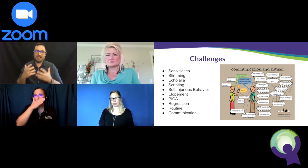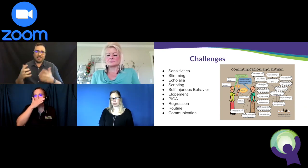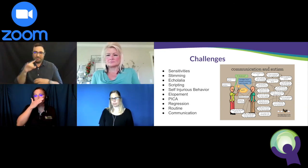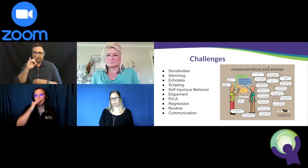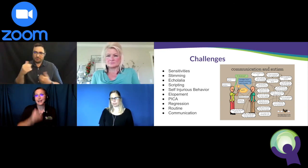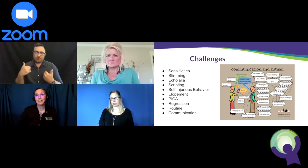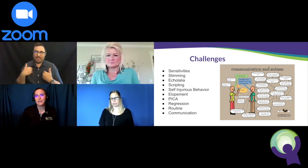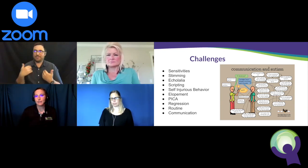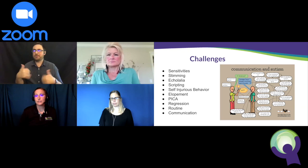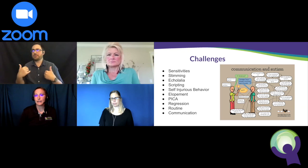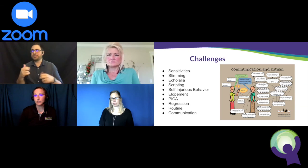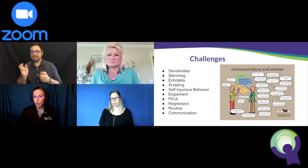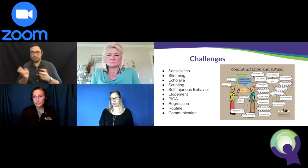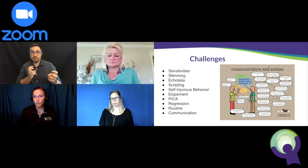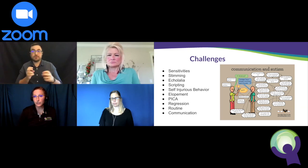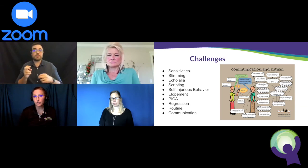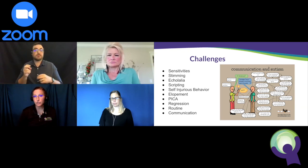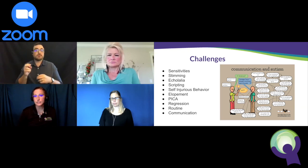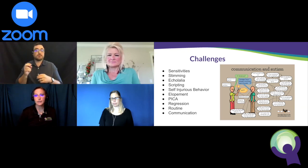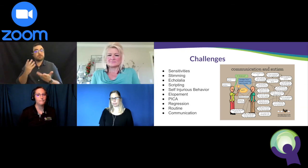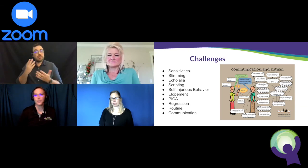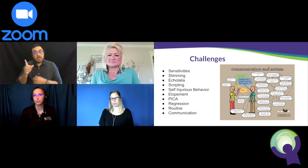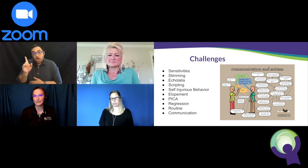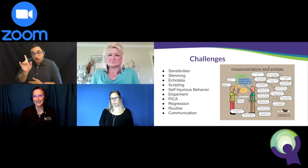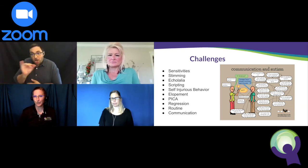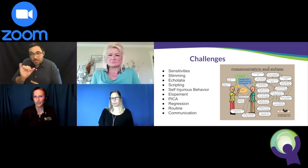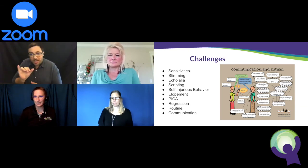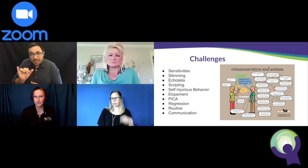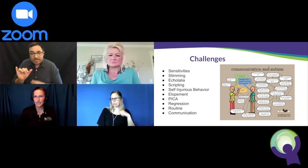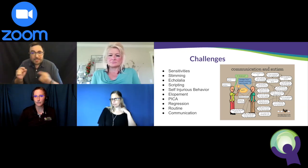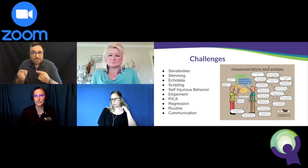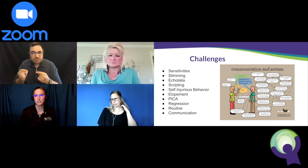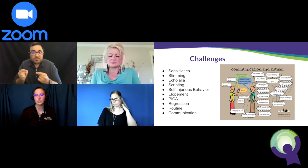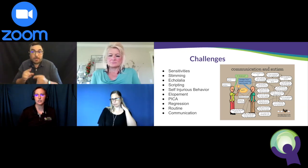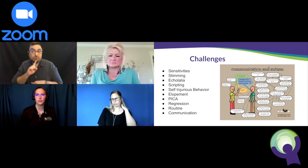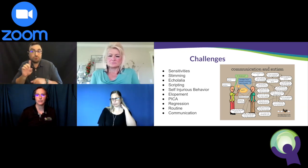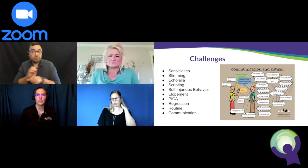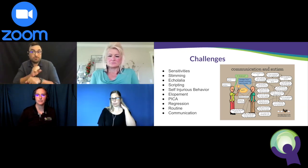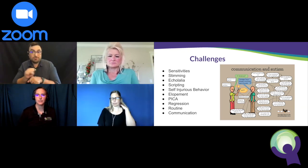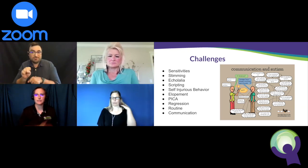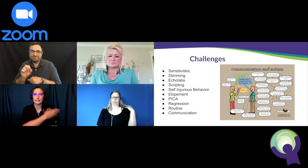or they might have behaviors that look self-injurious but they're really not hurting themselves. You know they might be slapping